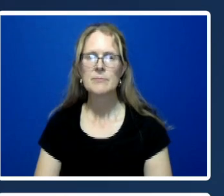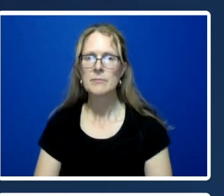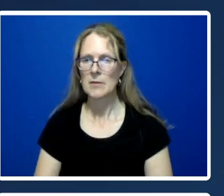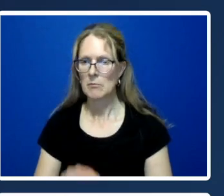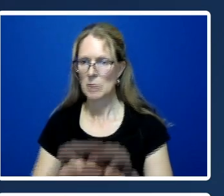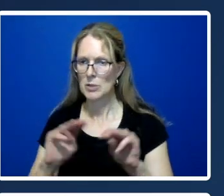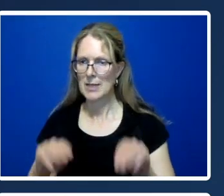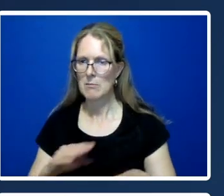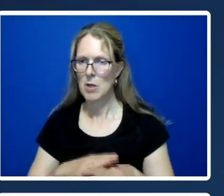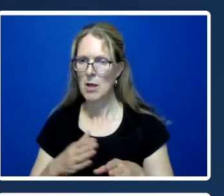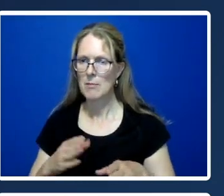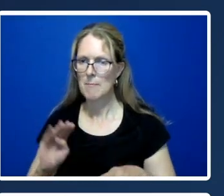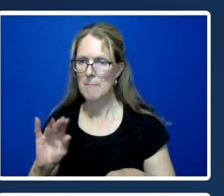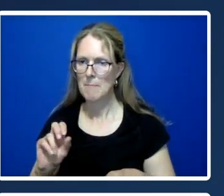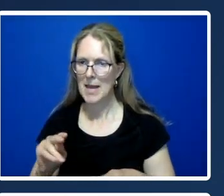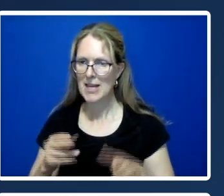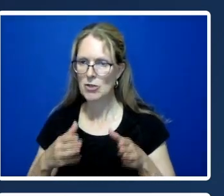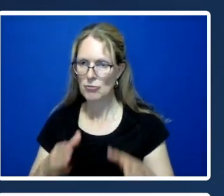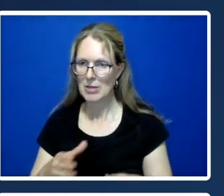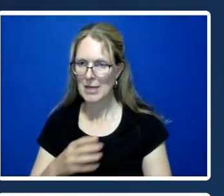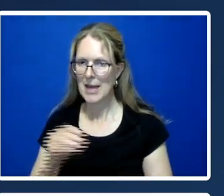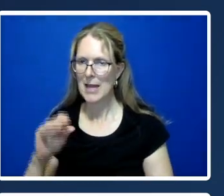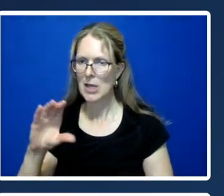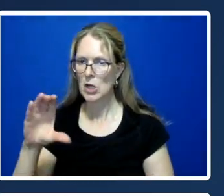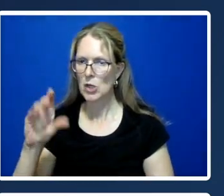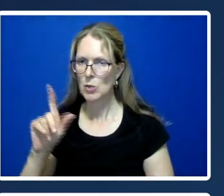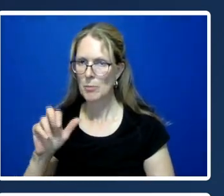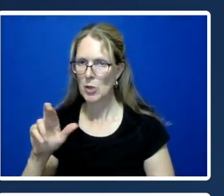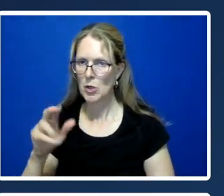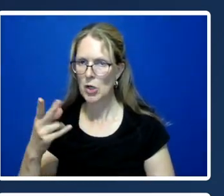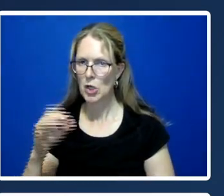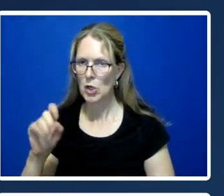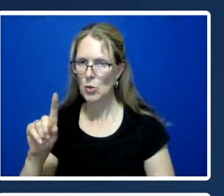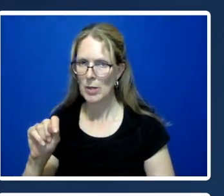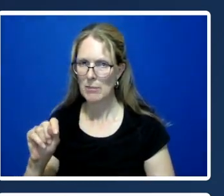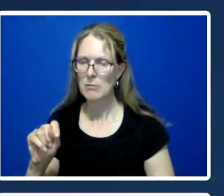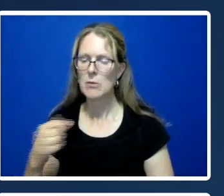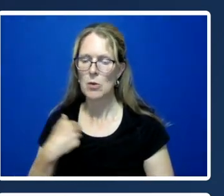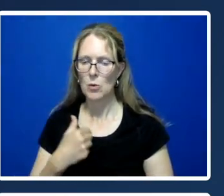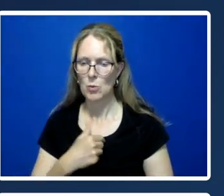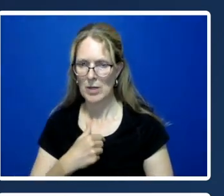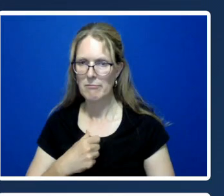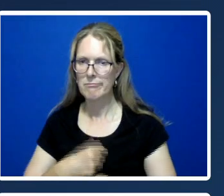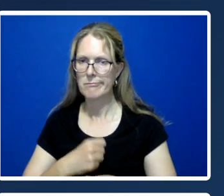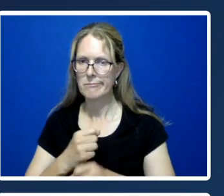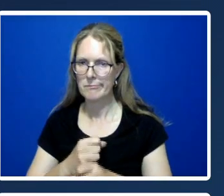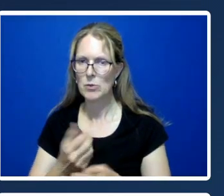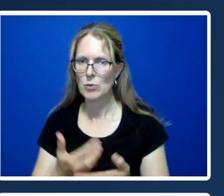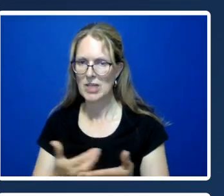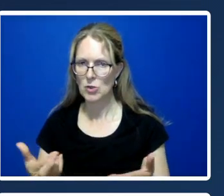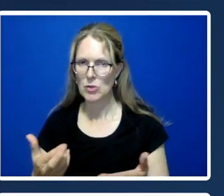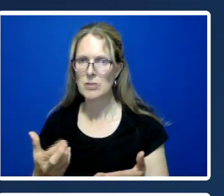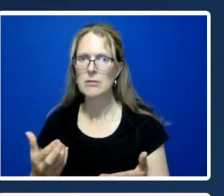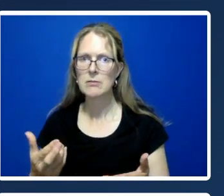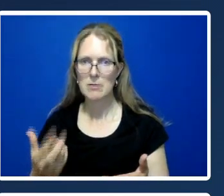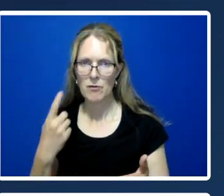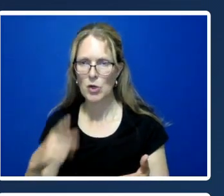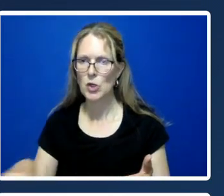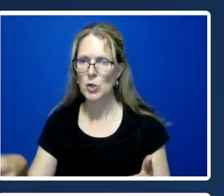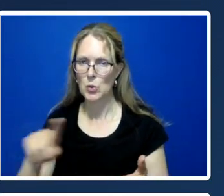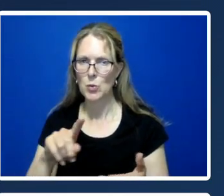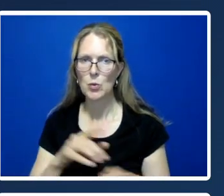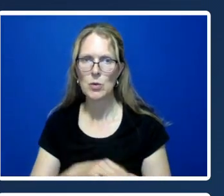as guides and tools for you to use. We created two toolkits,